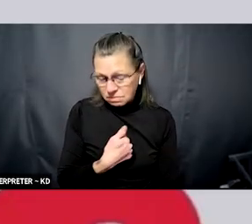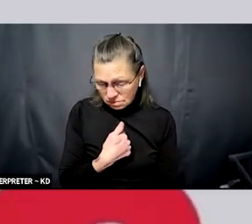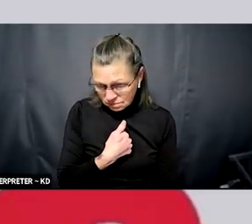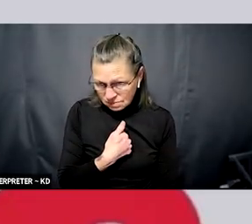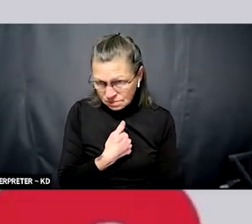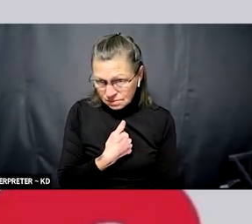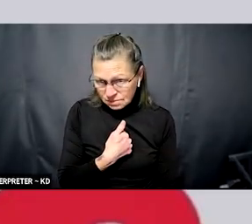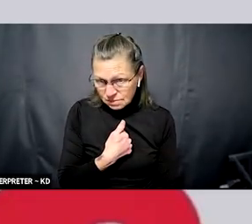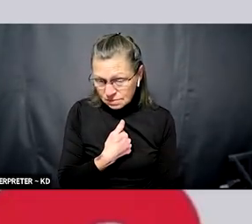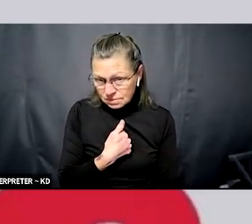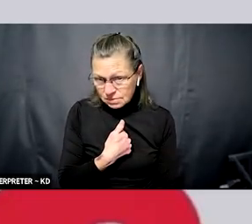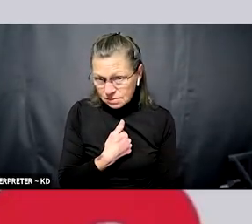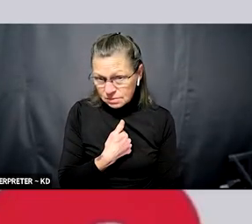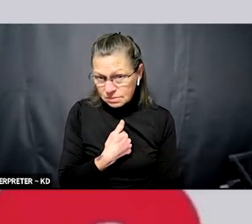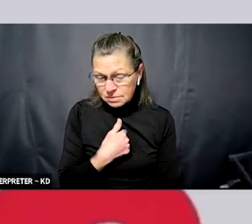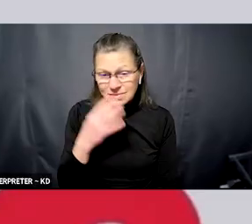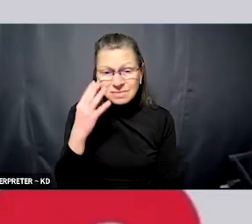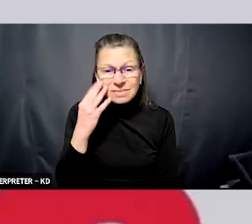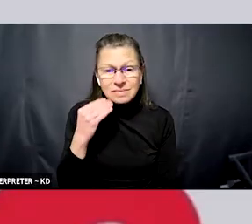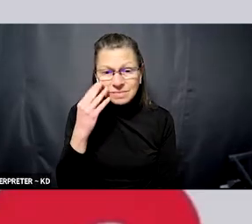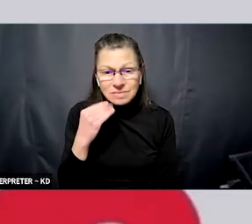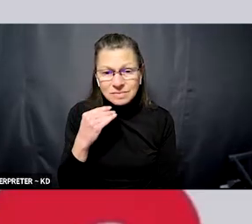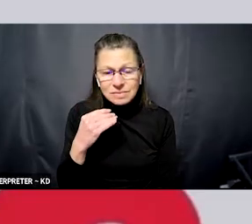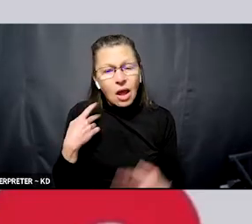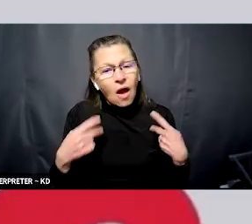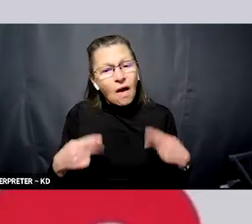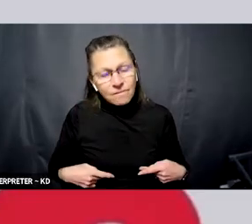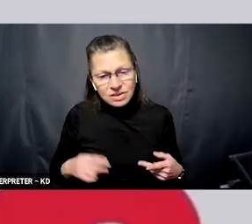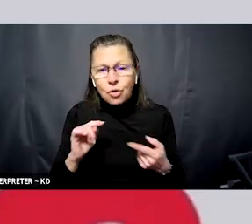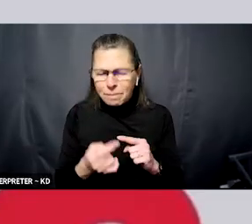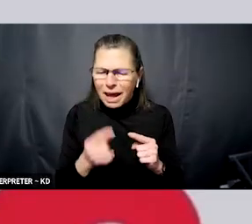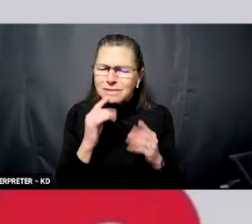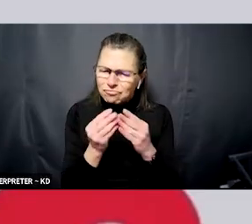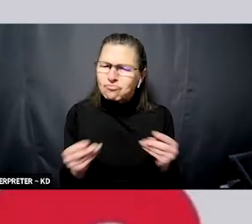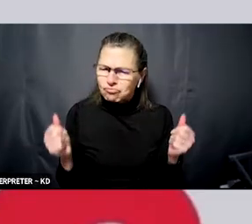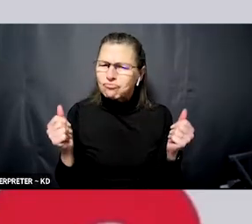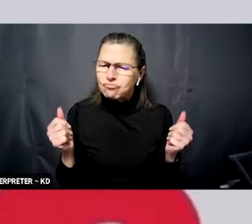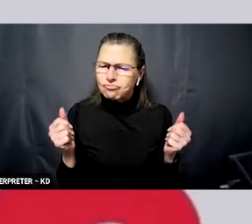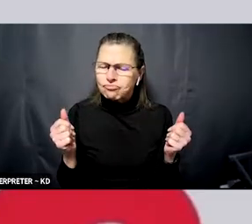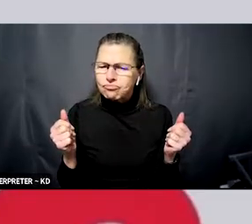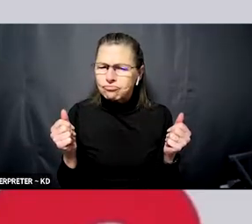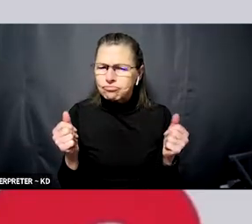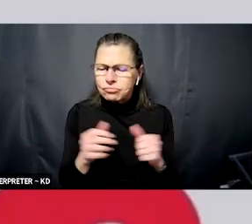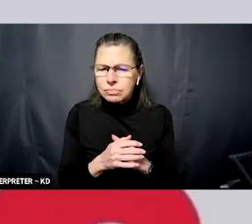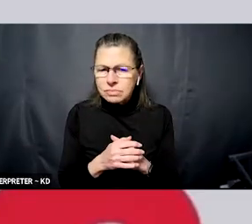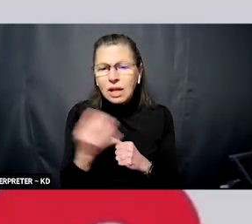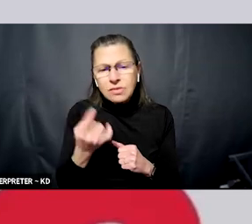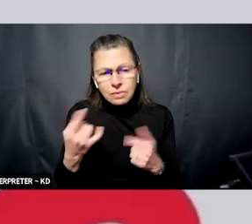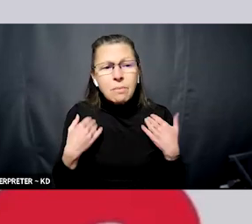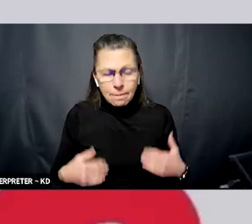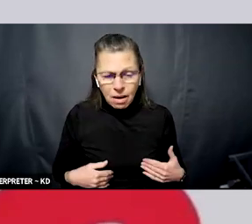is that the physical pain I could get over. It is something that my body will release,